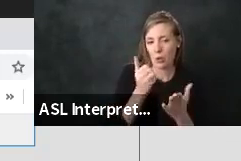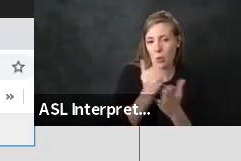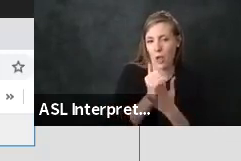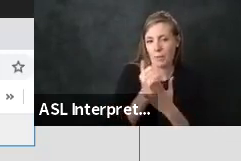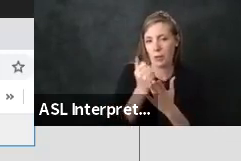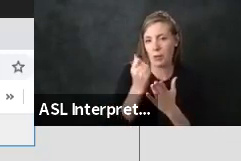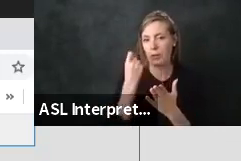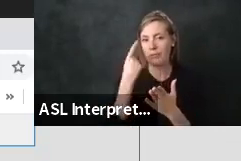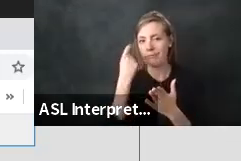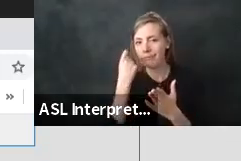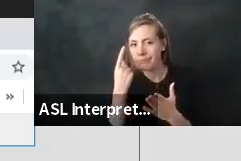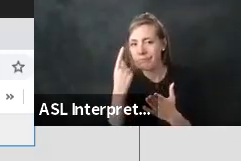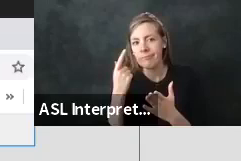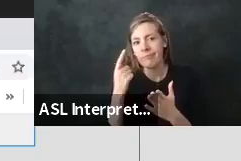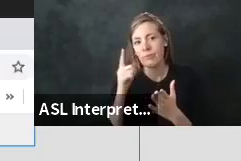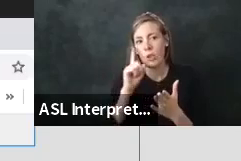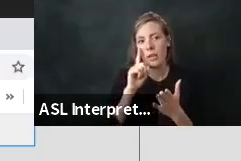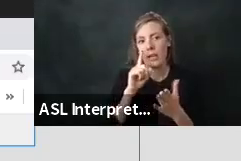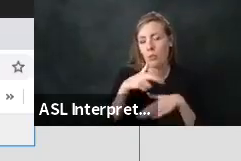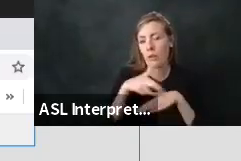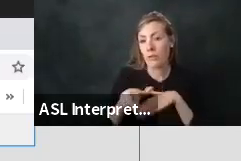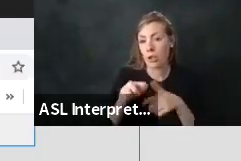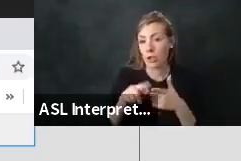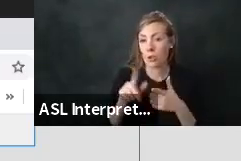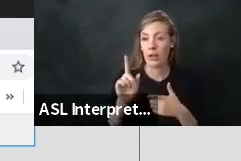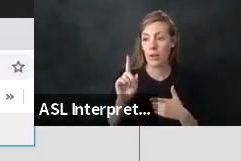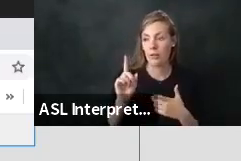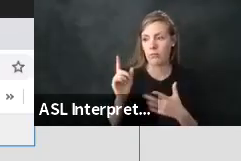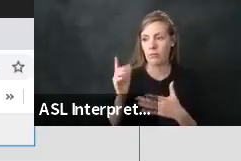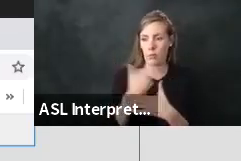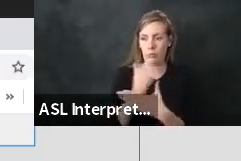frame of reference and interpreting where we are with our data trends.